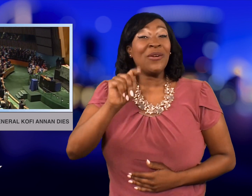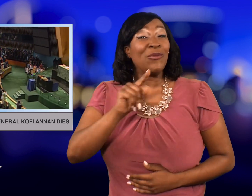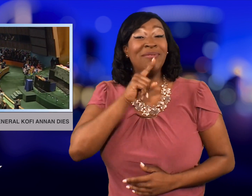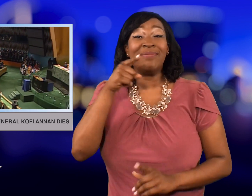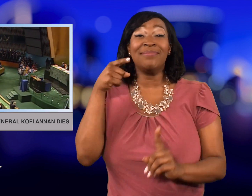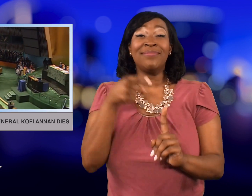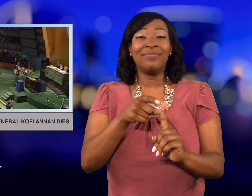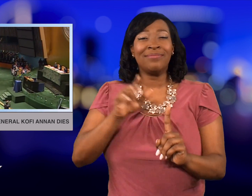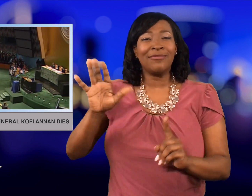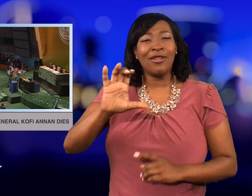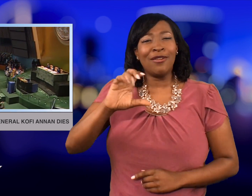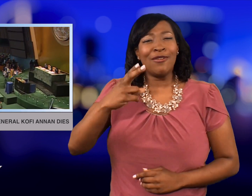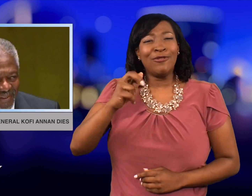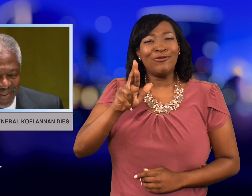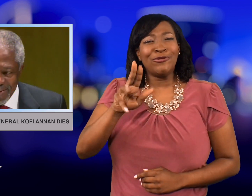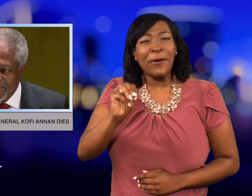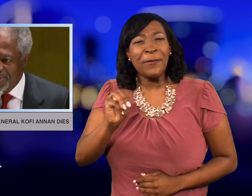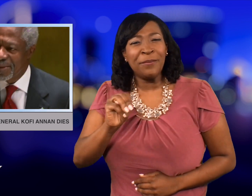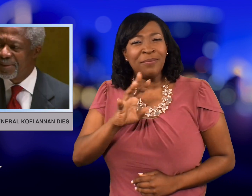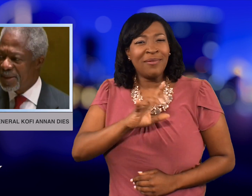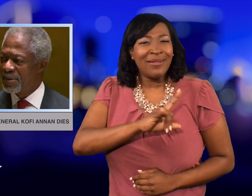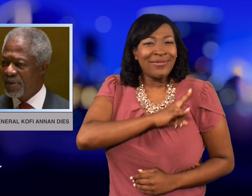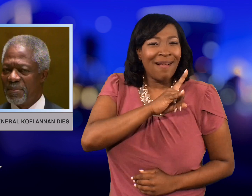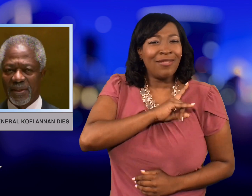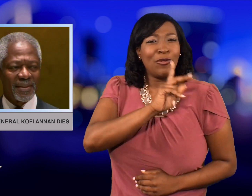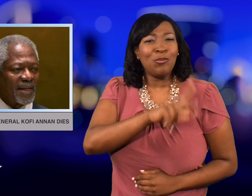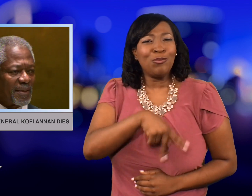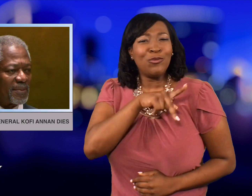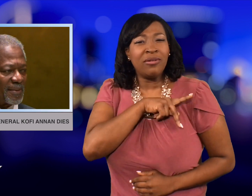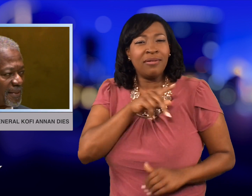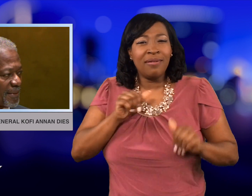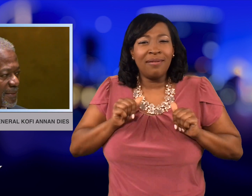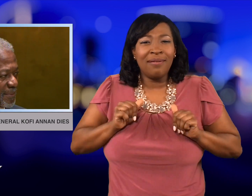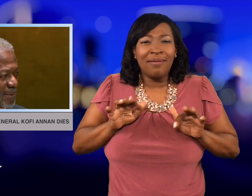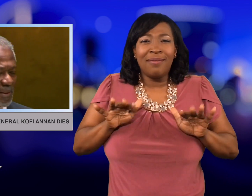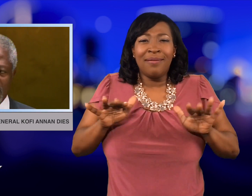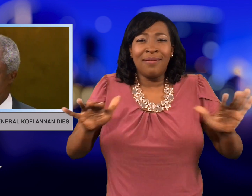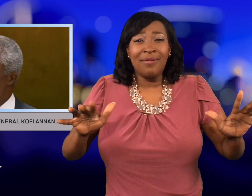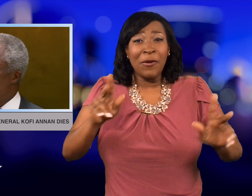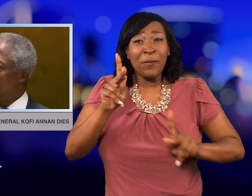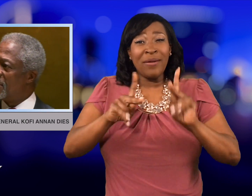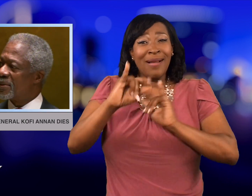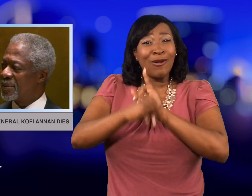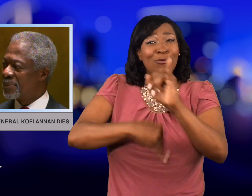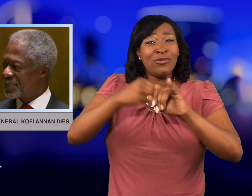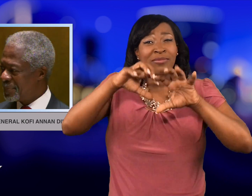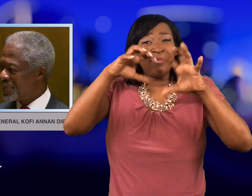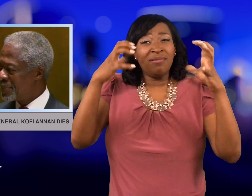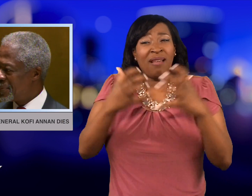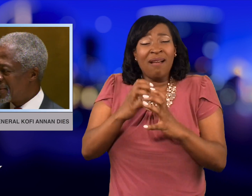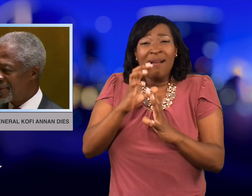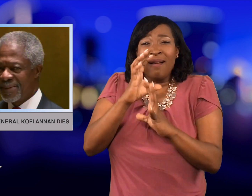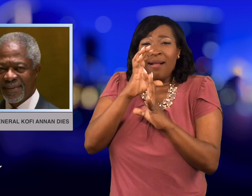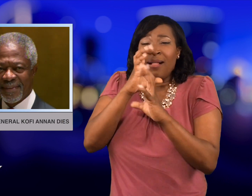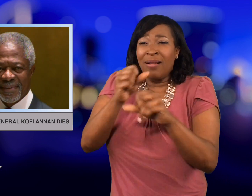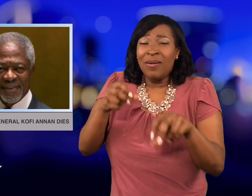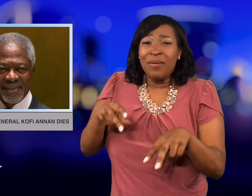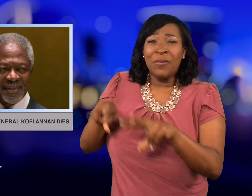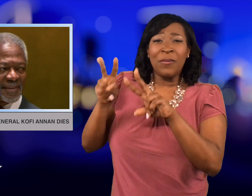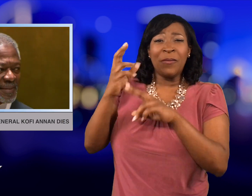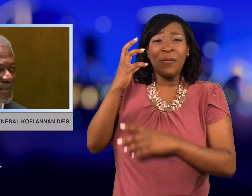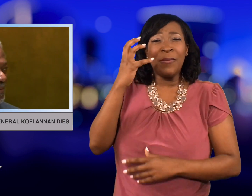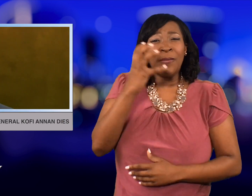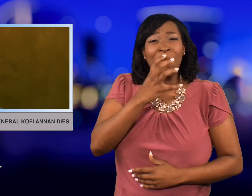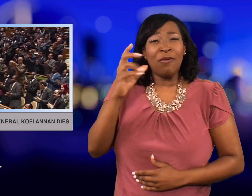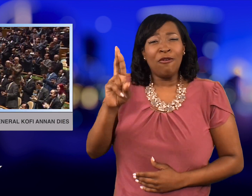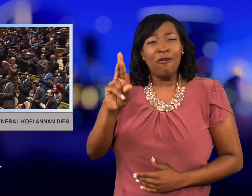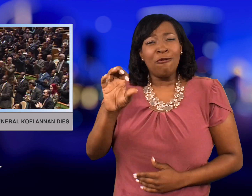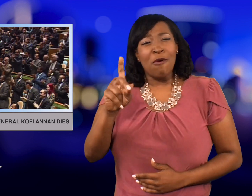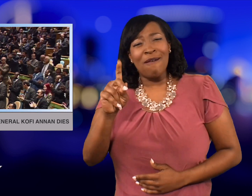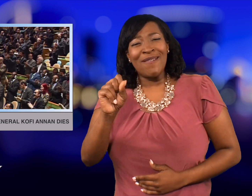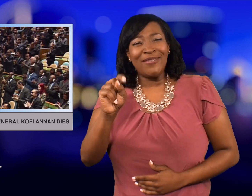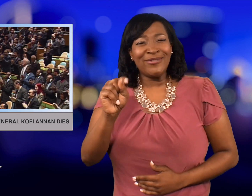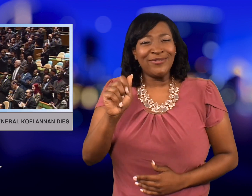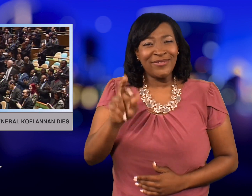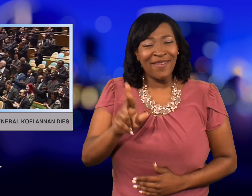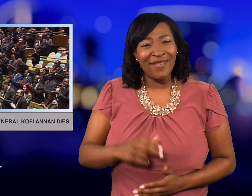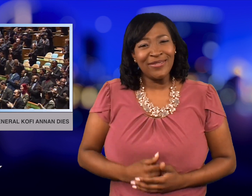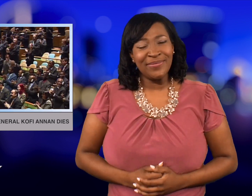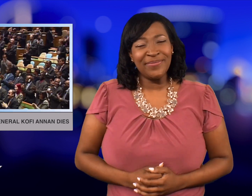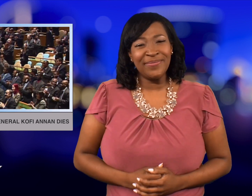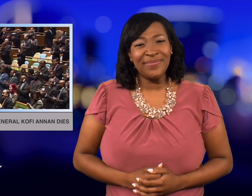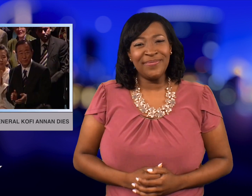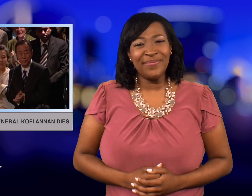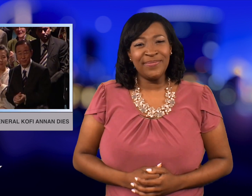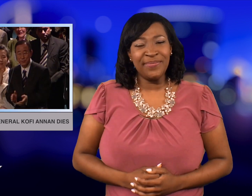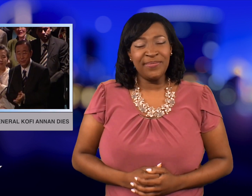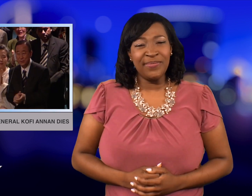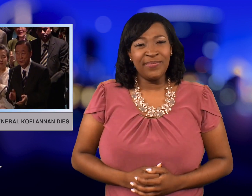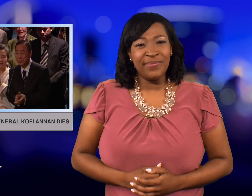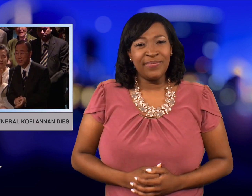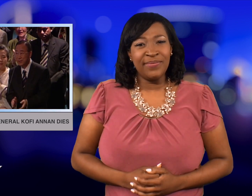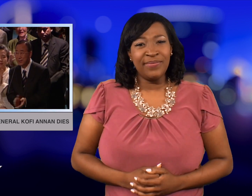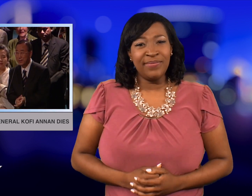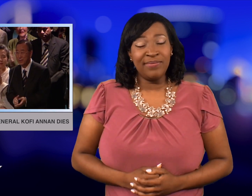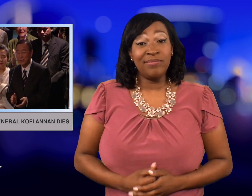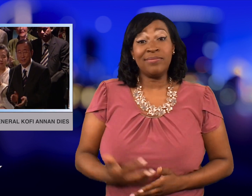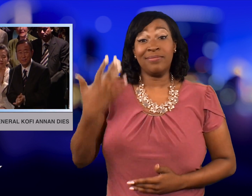But it was his charm and style that elevated him to international rock star status.